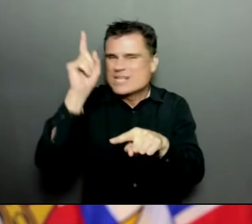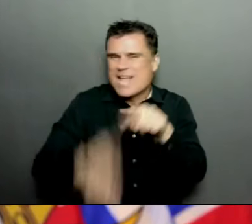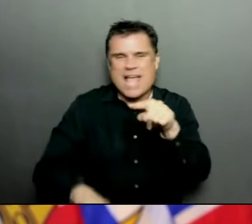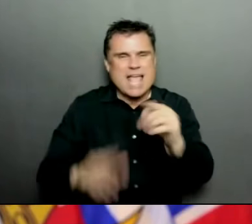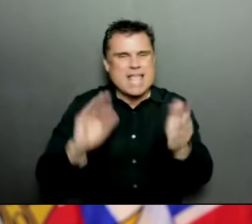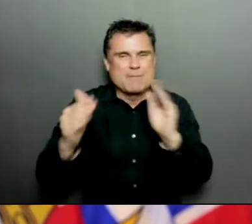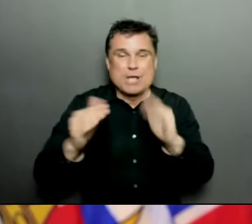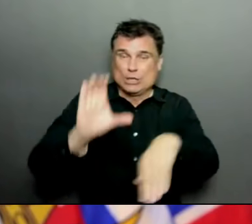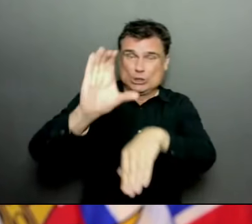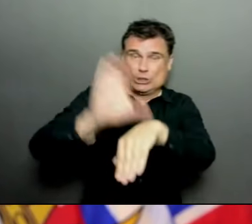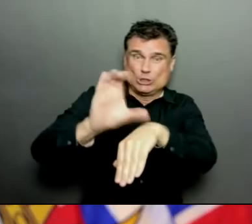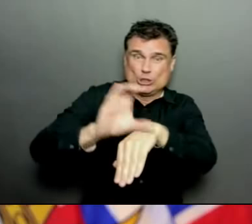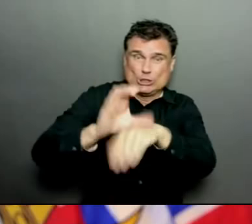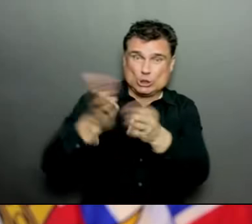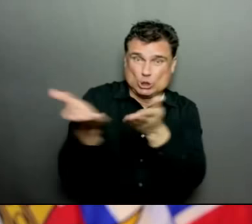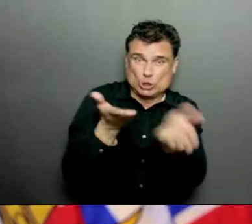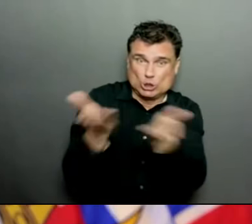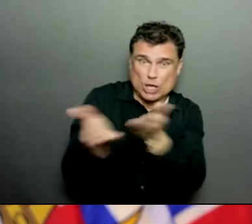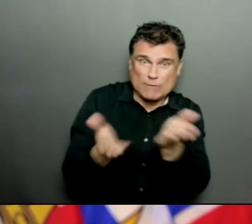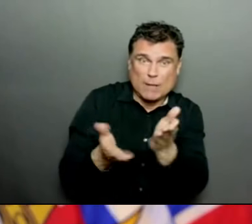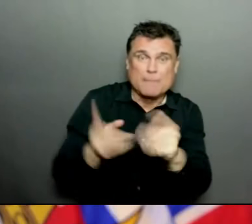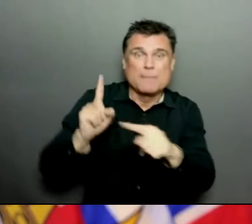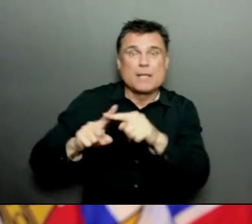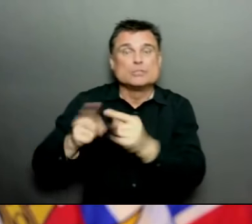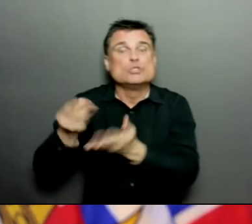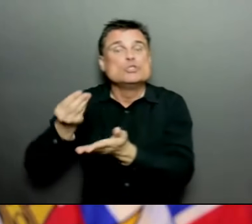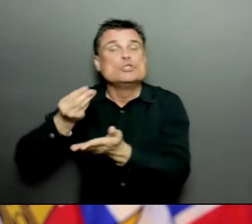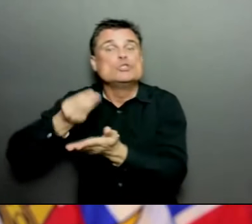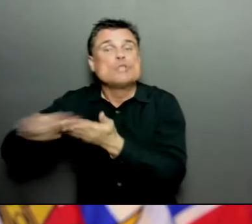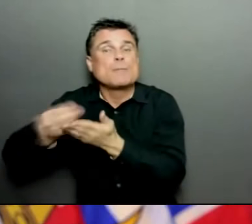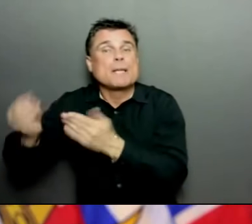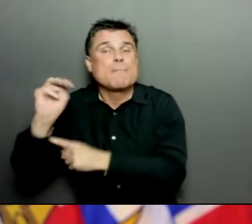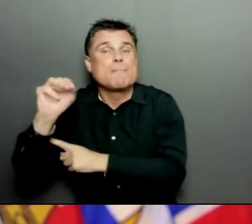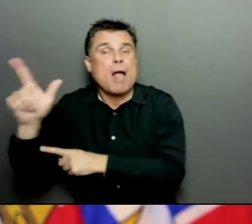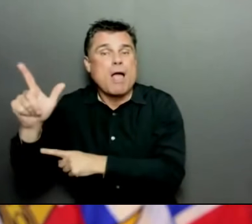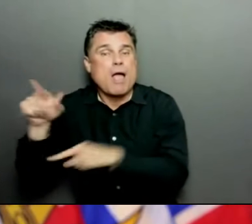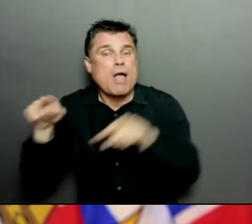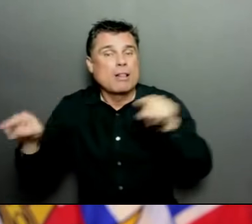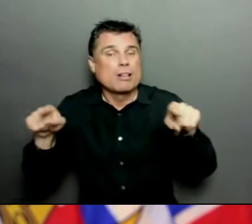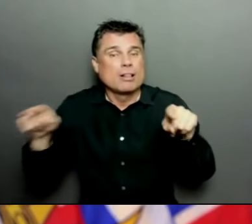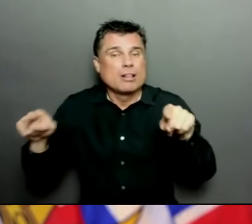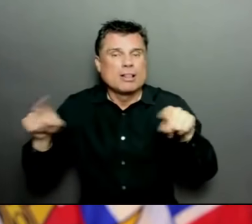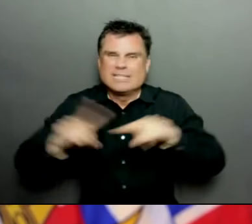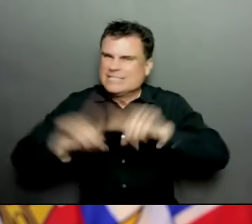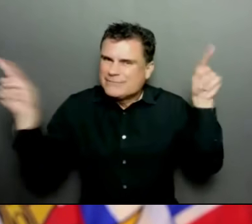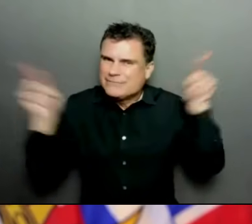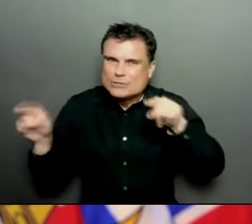than a transactional service , or something that is transactional in a mall